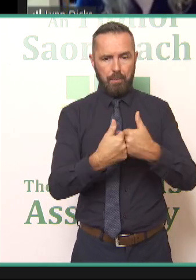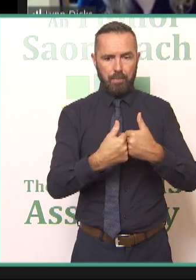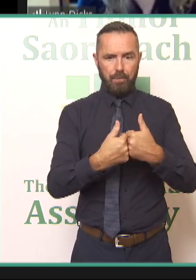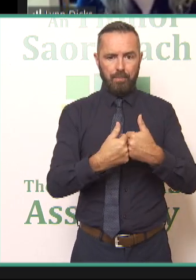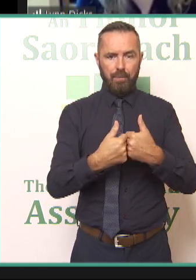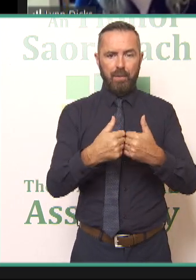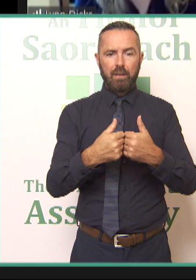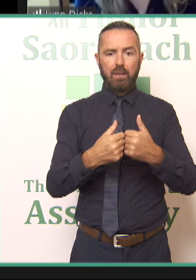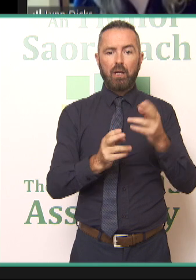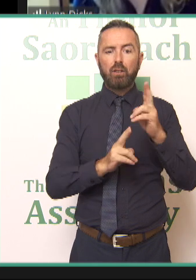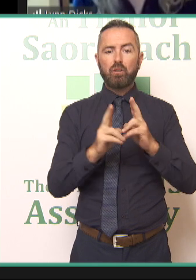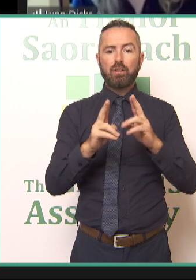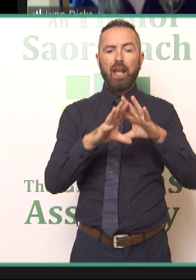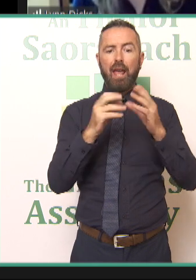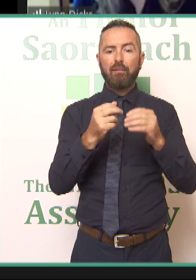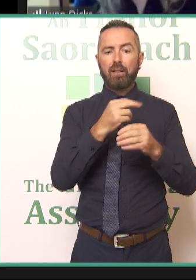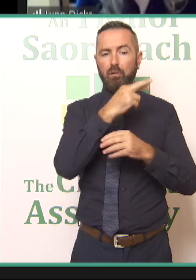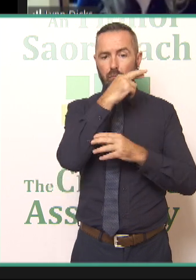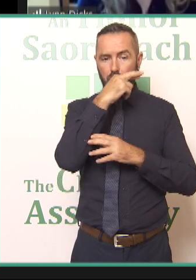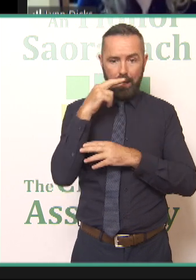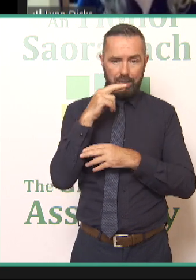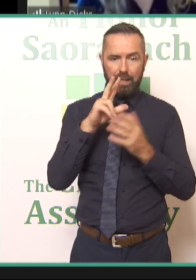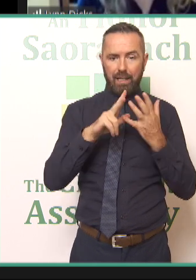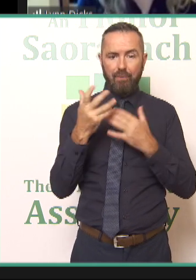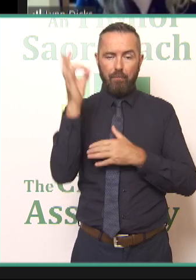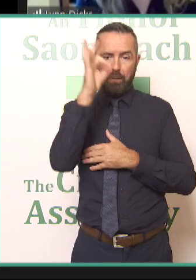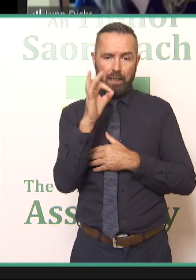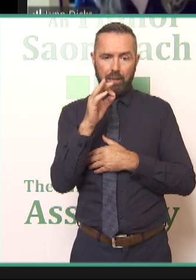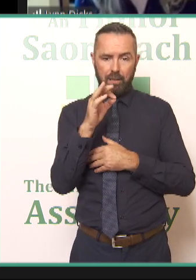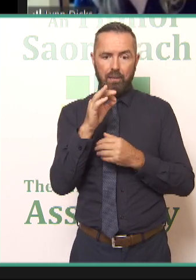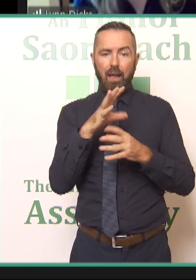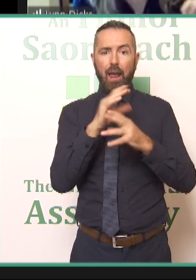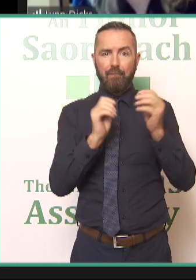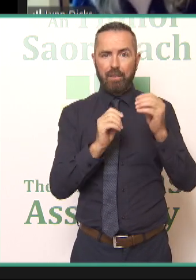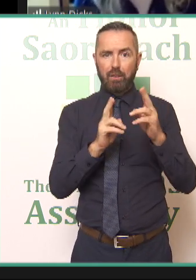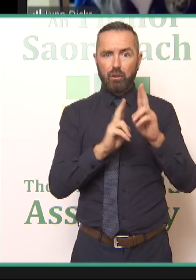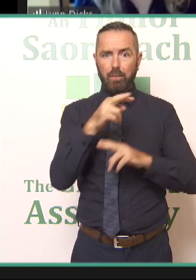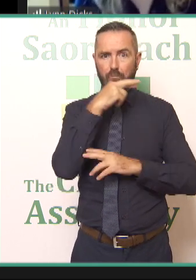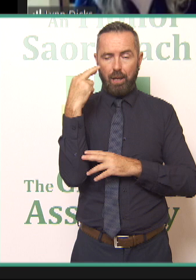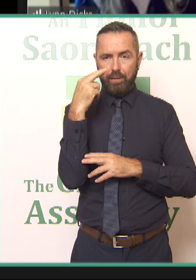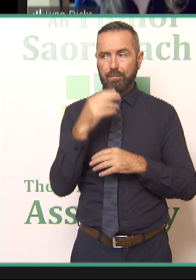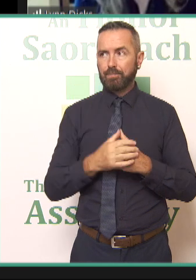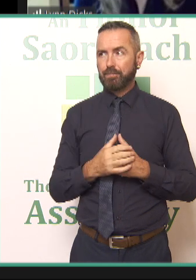areas to Red so they would all be producing 80 to 85 of the maximum rice yield for that area so I'd